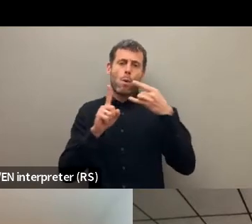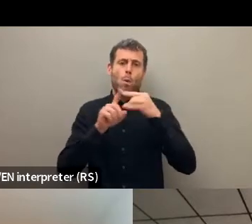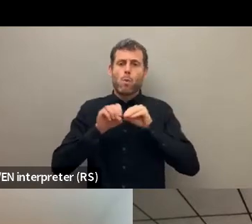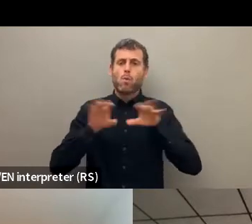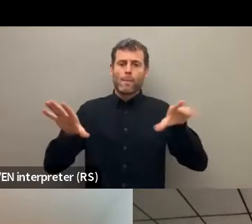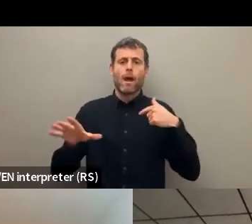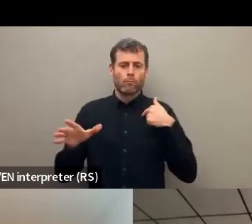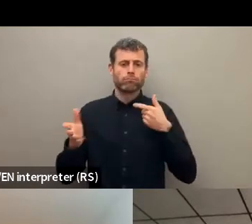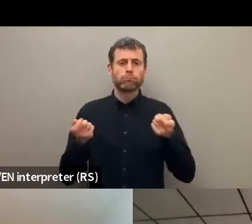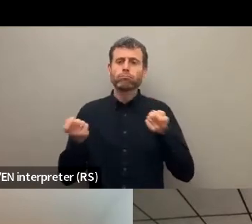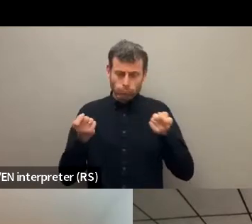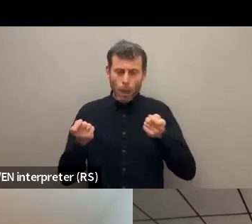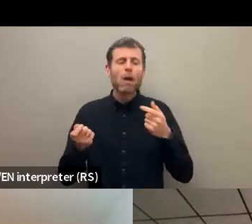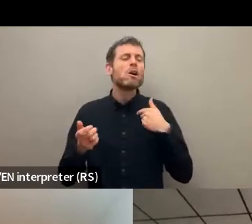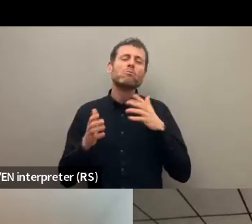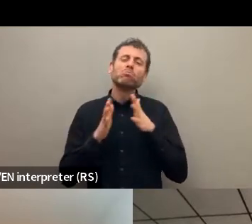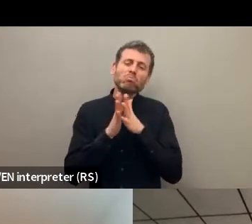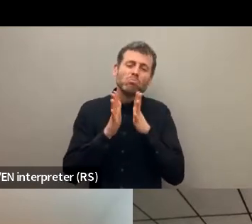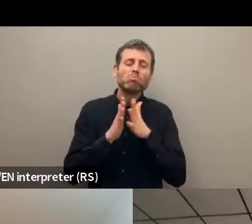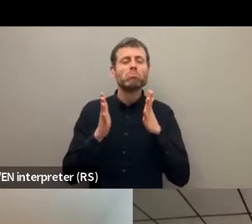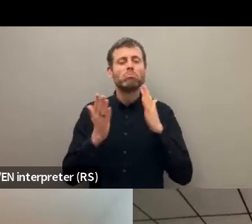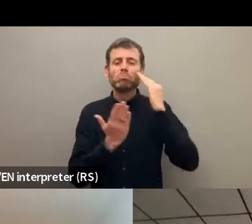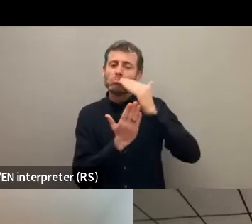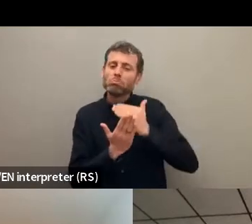Mohammed Ali Loutfy: I am your moderator today i'll begin with a few housekeeping items.